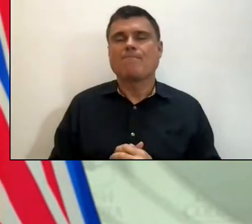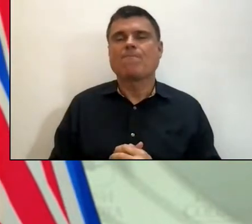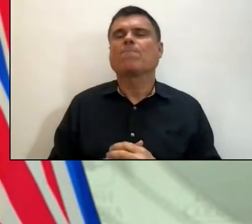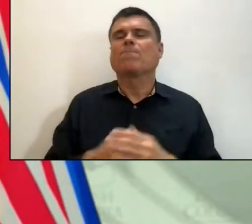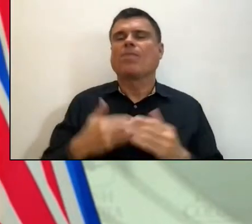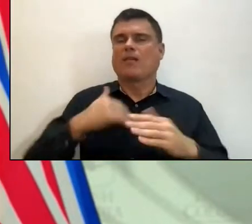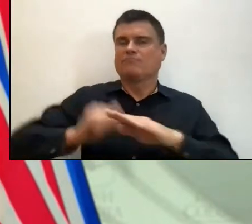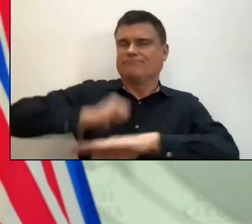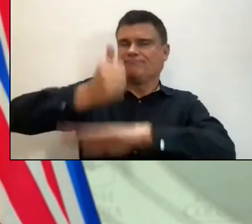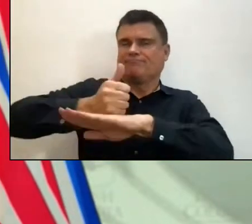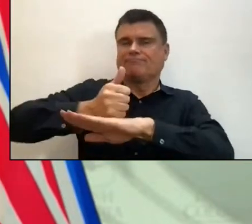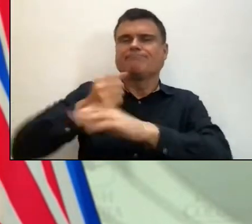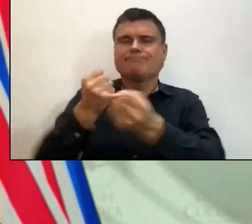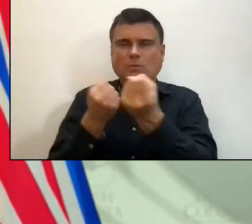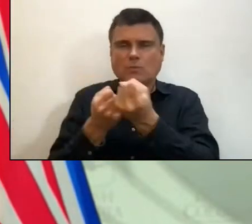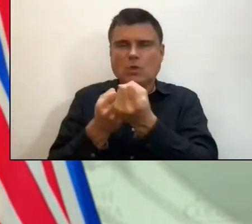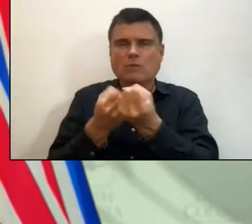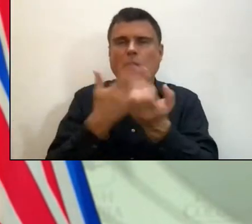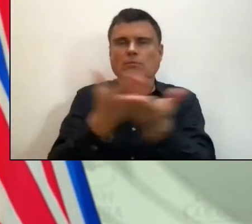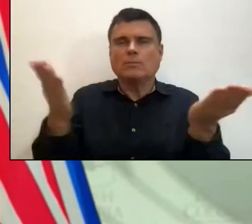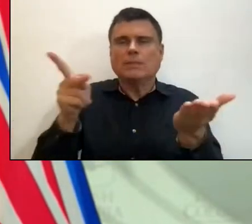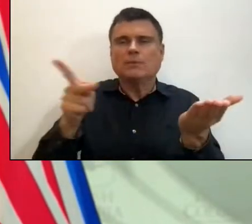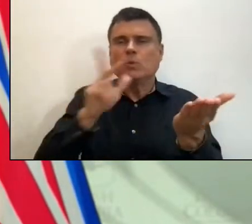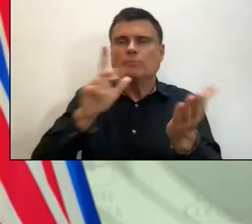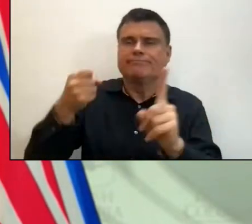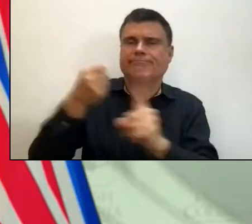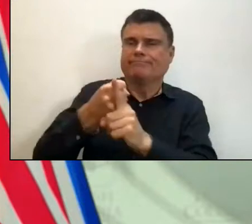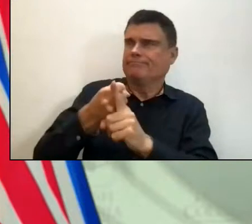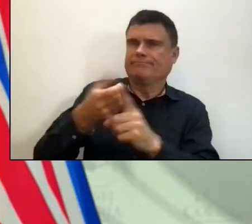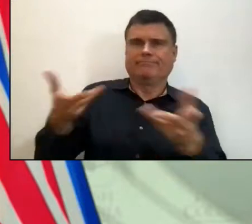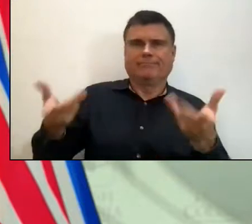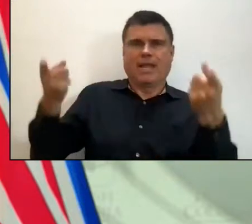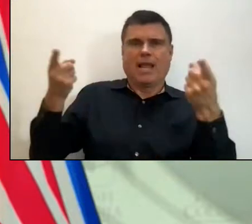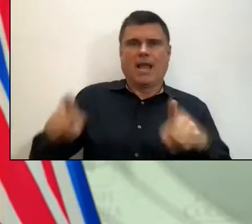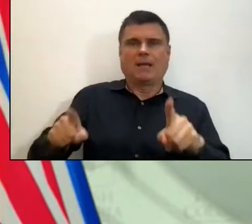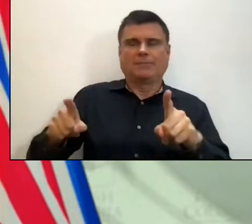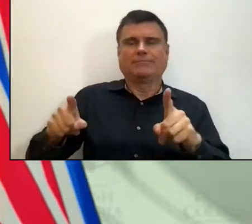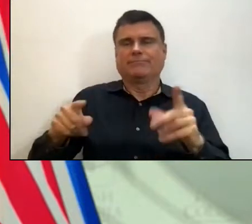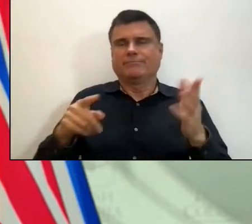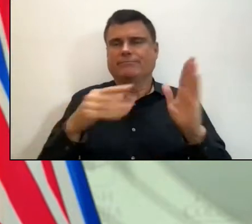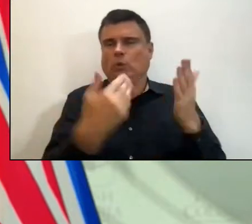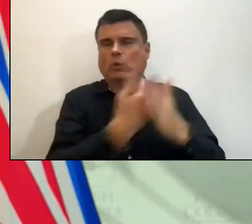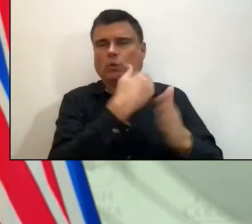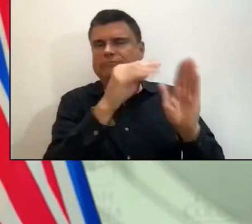working group met today to discuss this very thing.